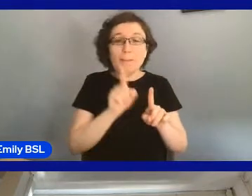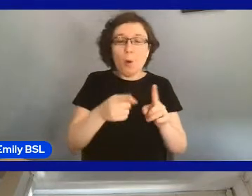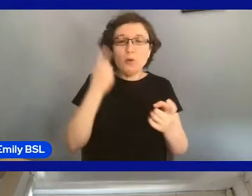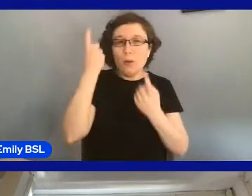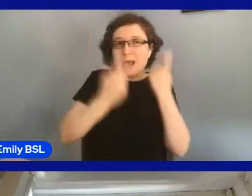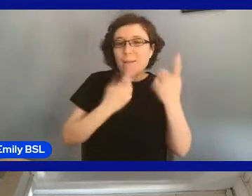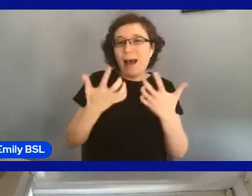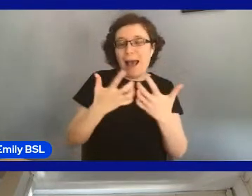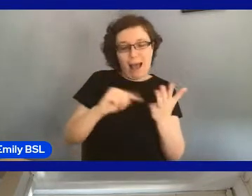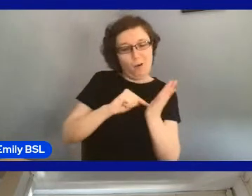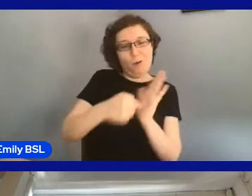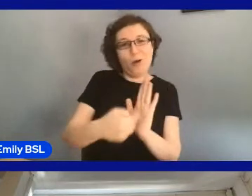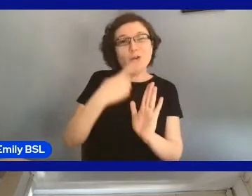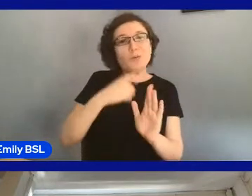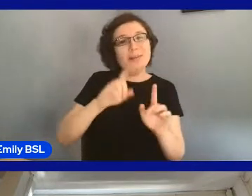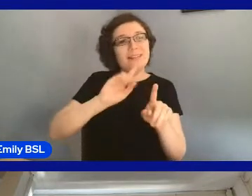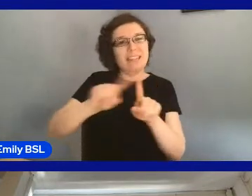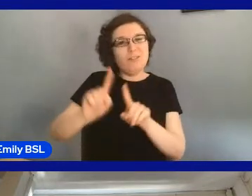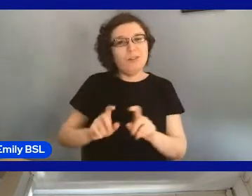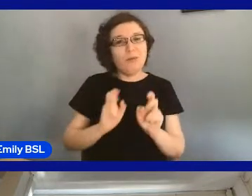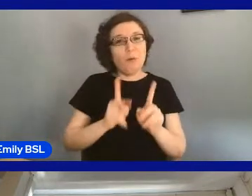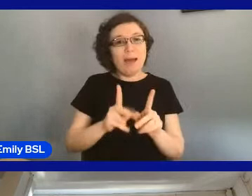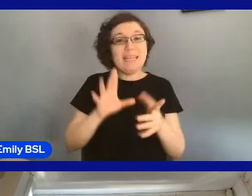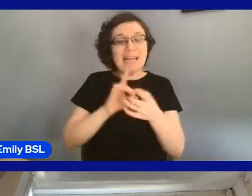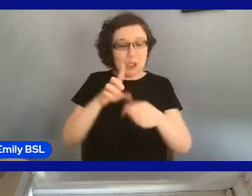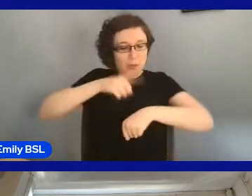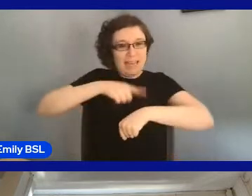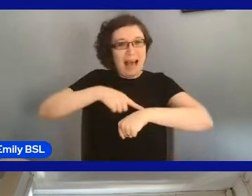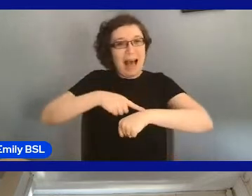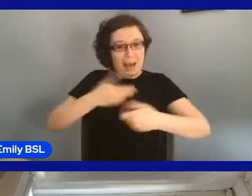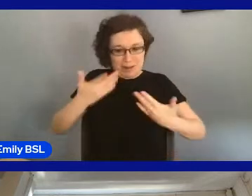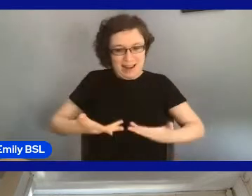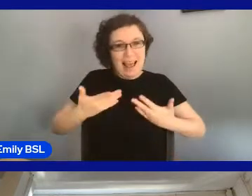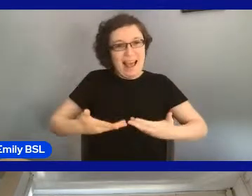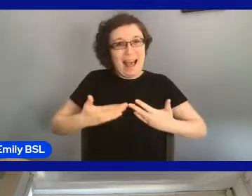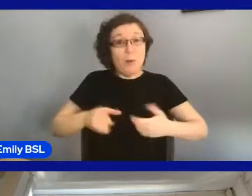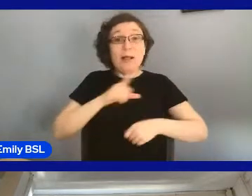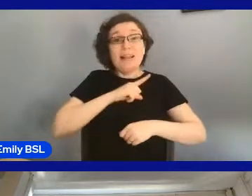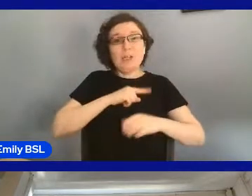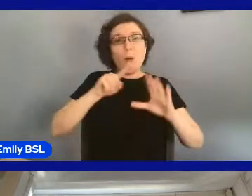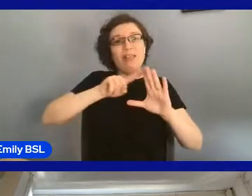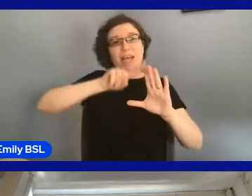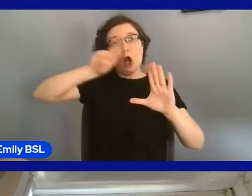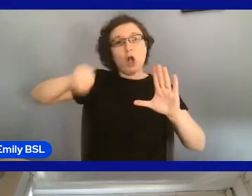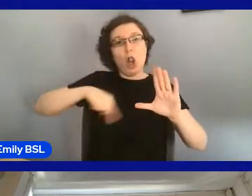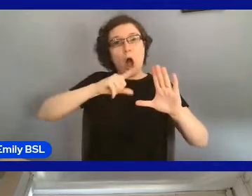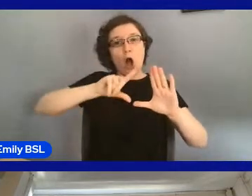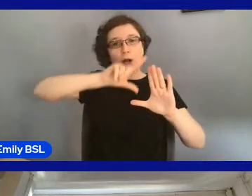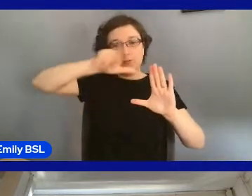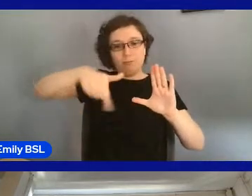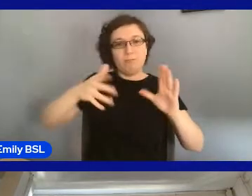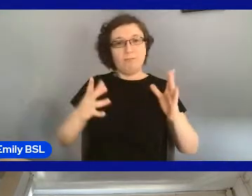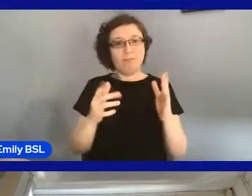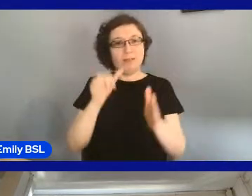While the first but what about cultural events, we are understanding how our platform can be used for a different thing.